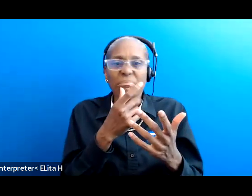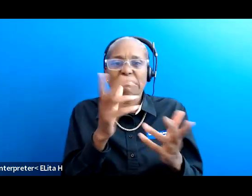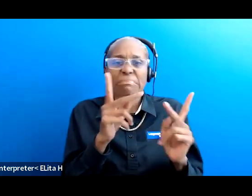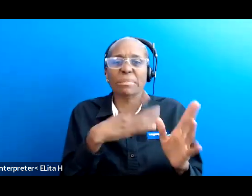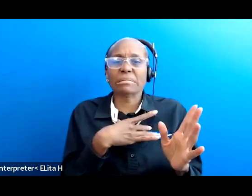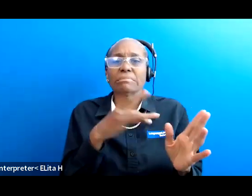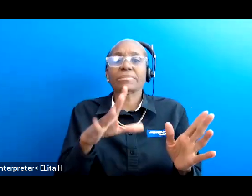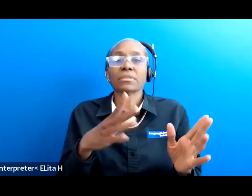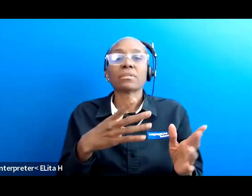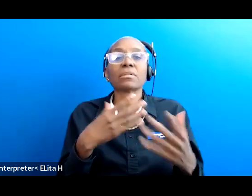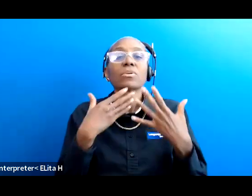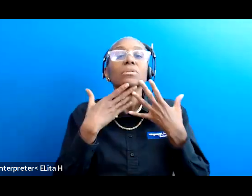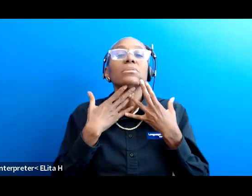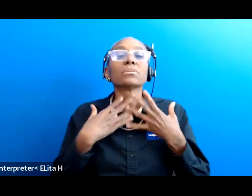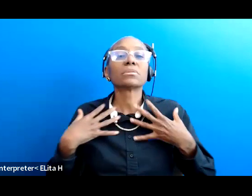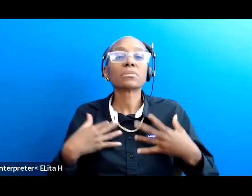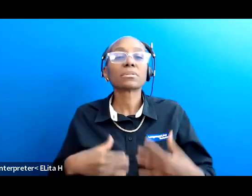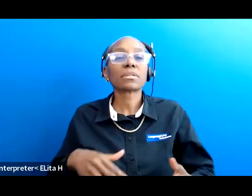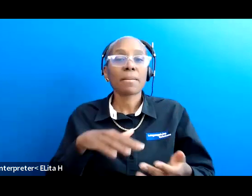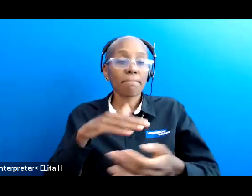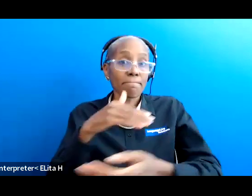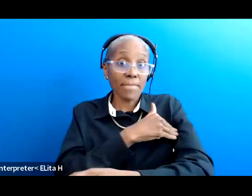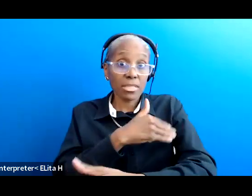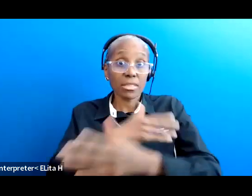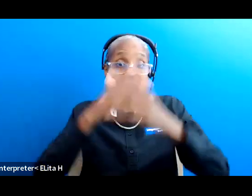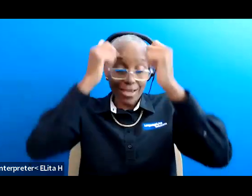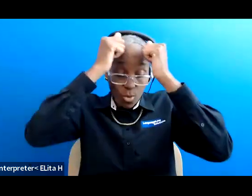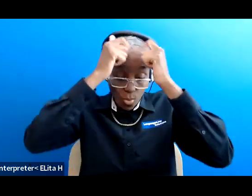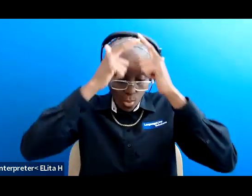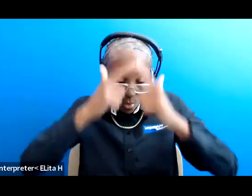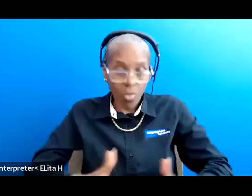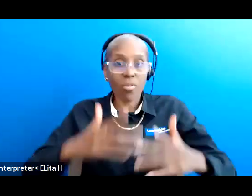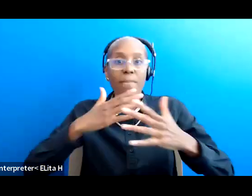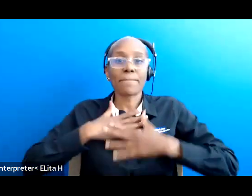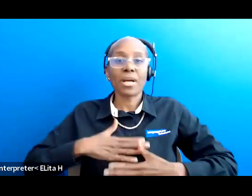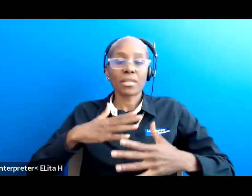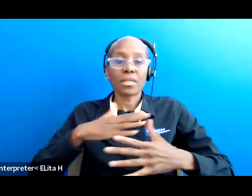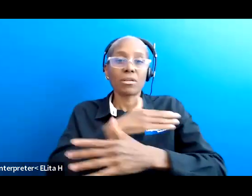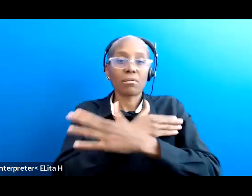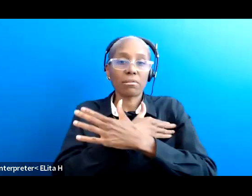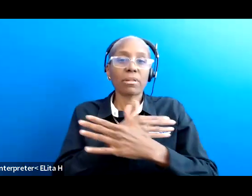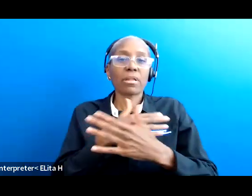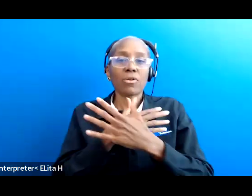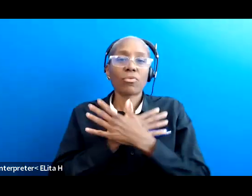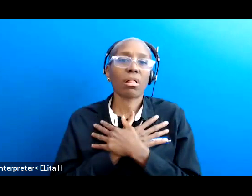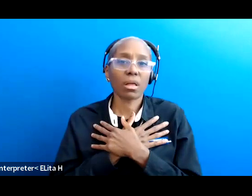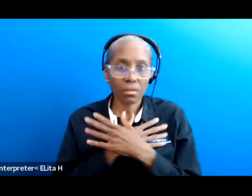they relax the muscles, they also relax your total body. Some people get from the oral medications, they kind of get a brain